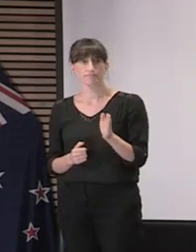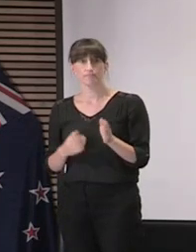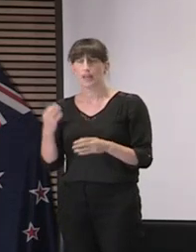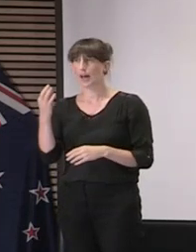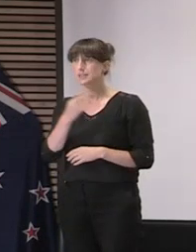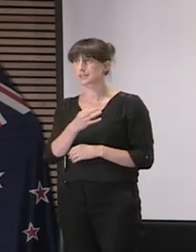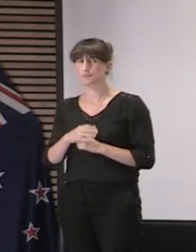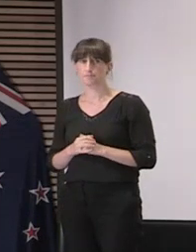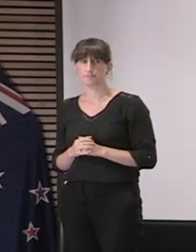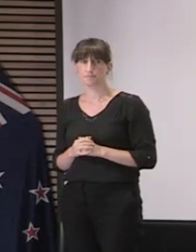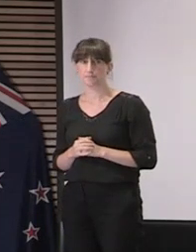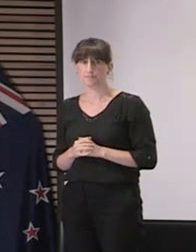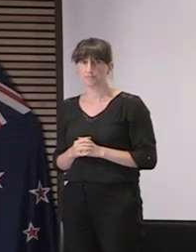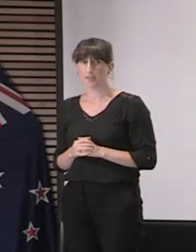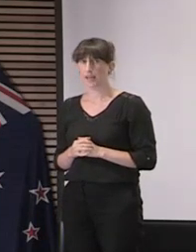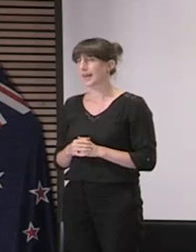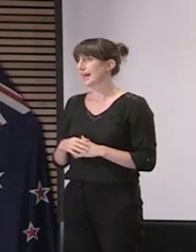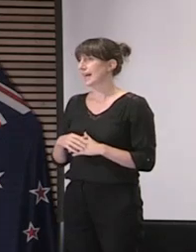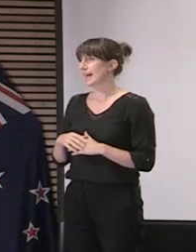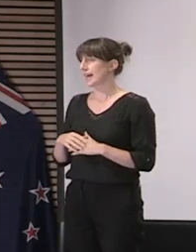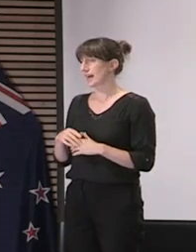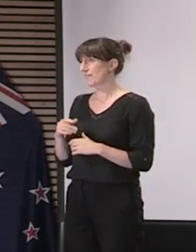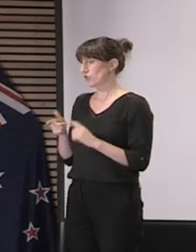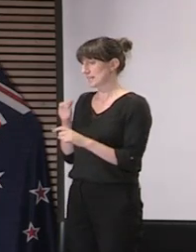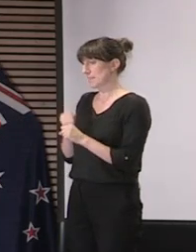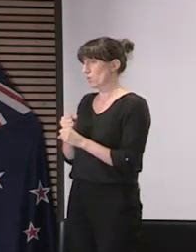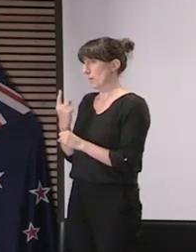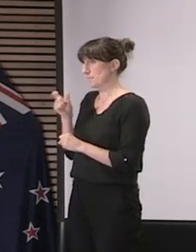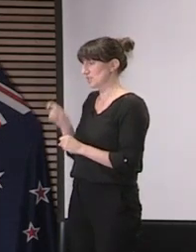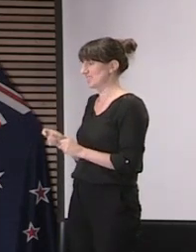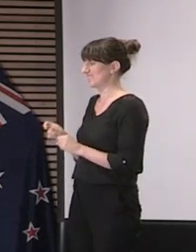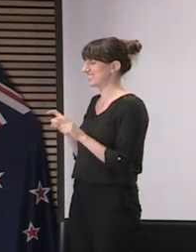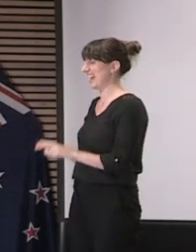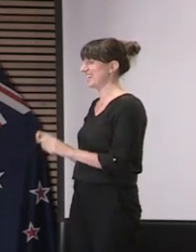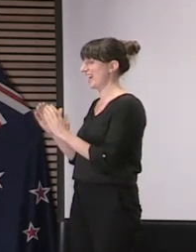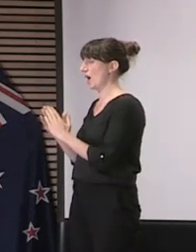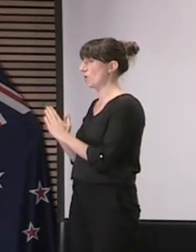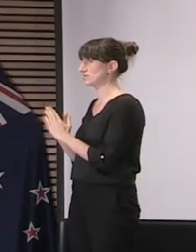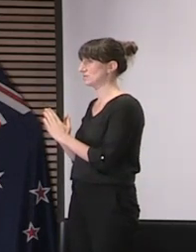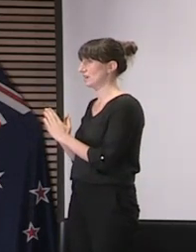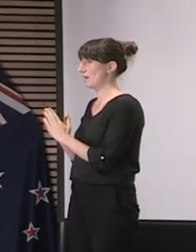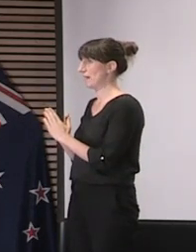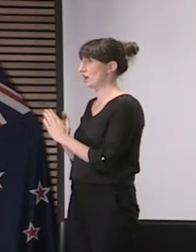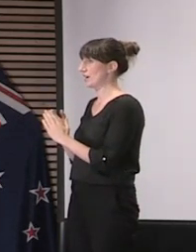prosecution. How many have been prosecuted for staying in a house outside their bubble,